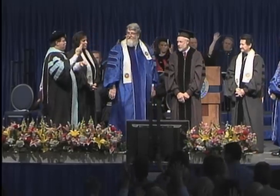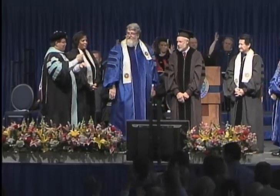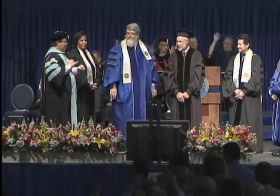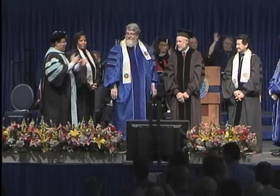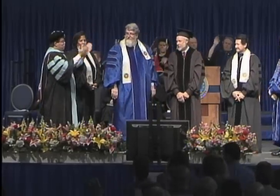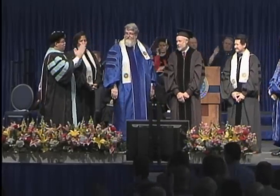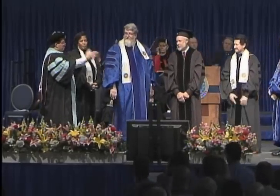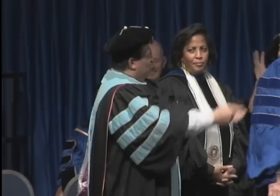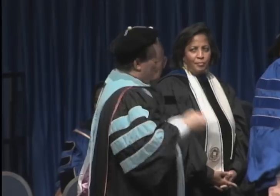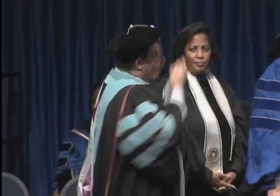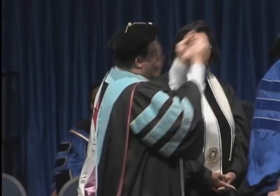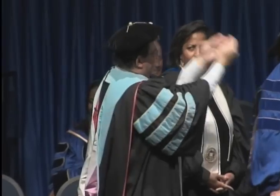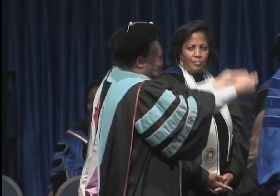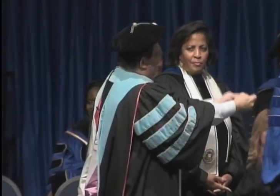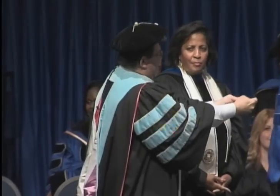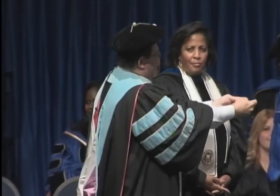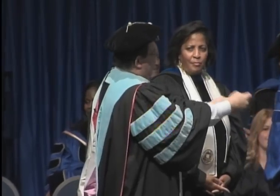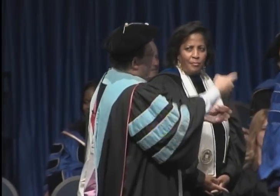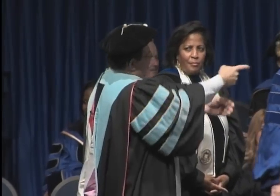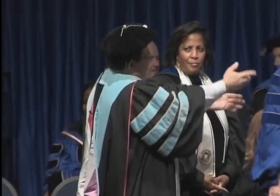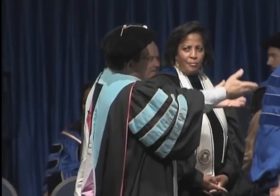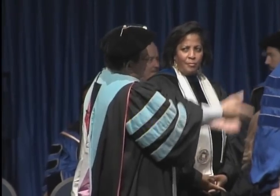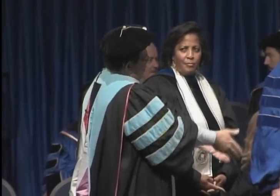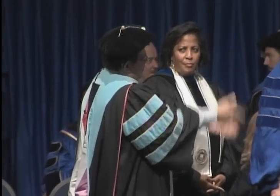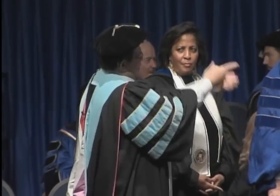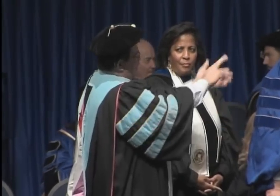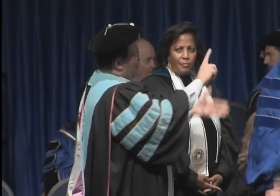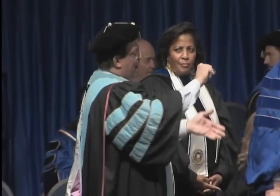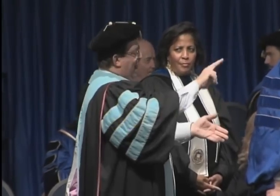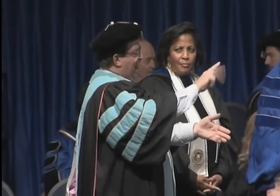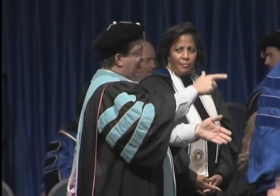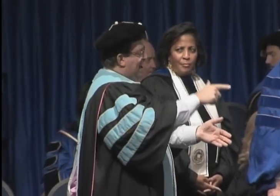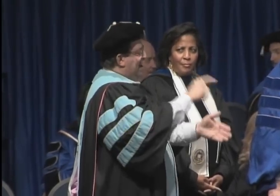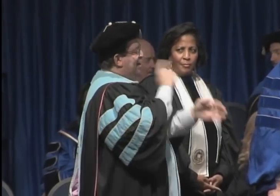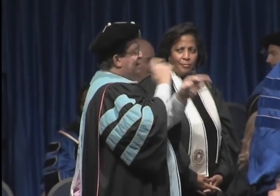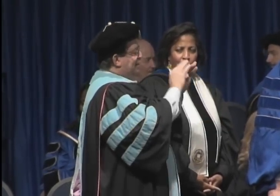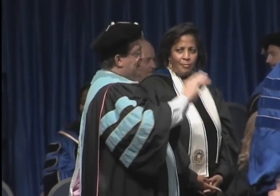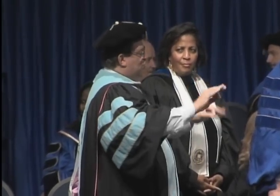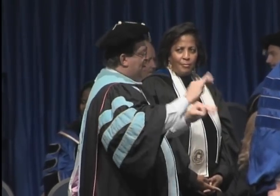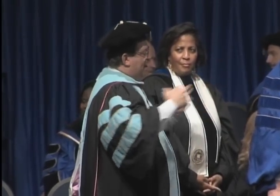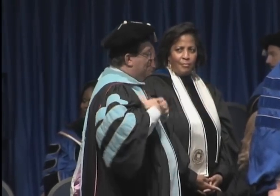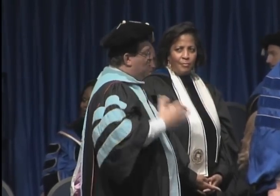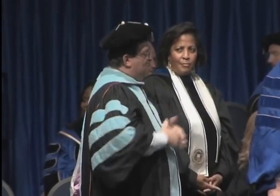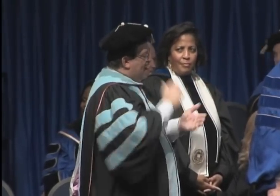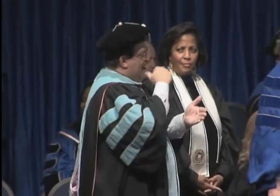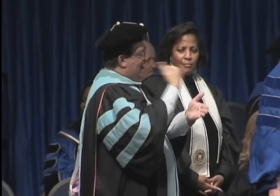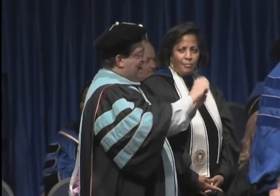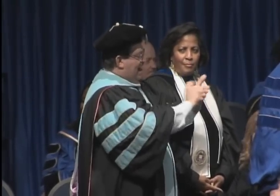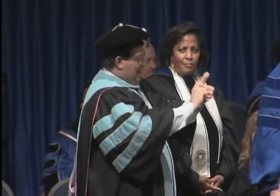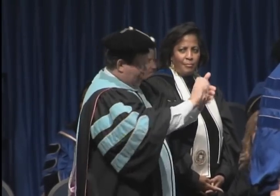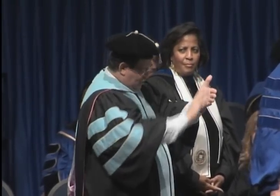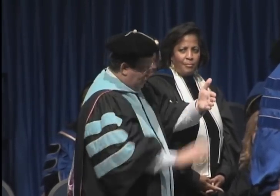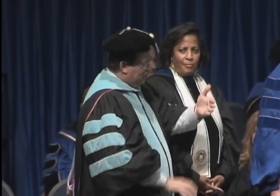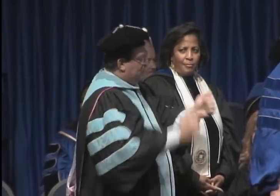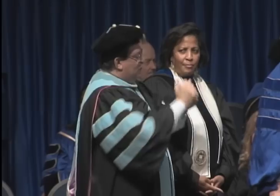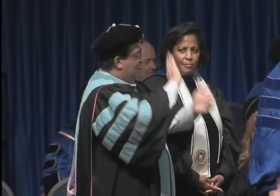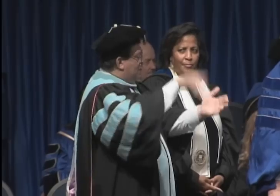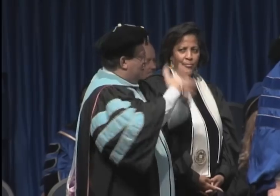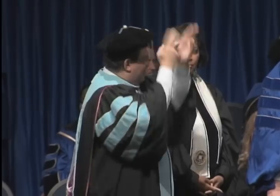President Hurwitz, I request that you confer upon Dr. Harry Lang the degree of Doctor of Humane Letters,